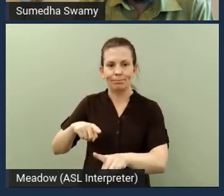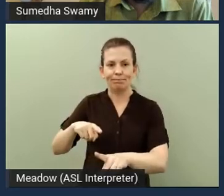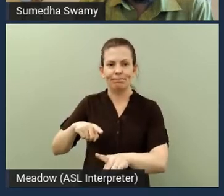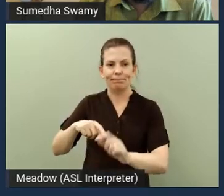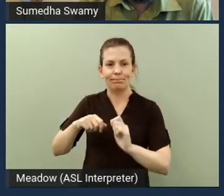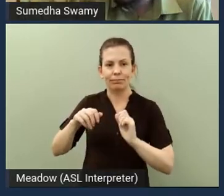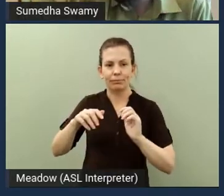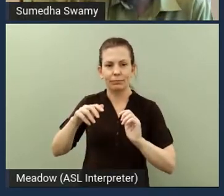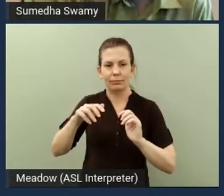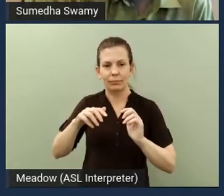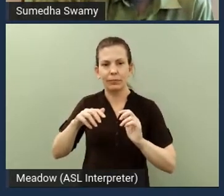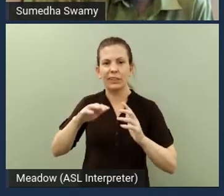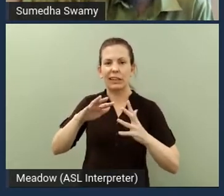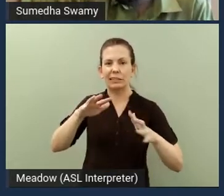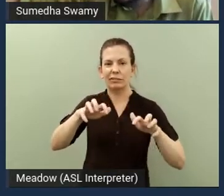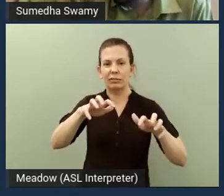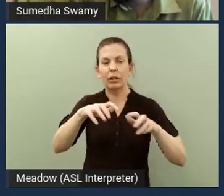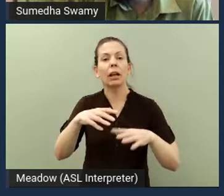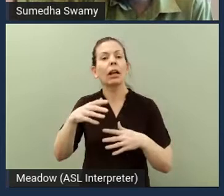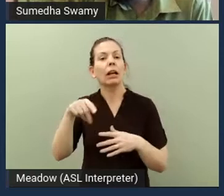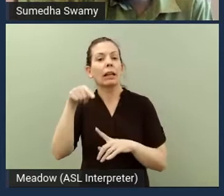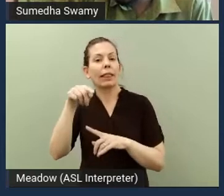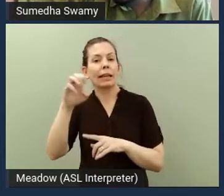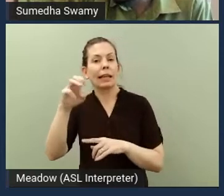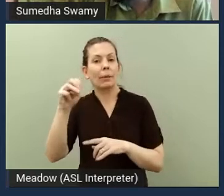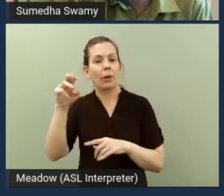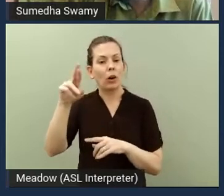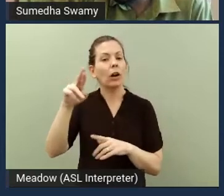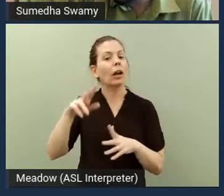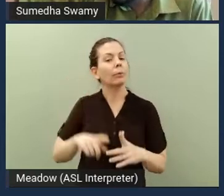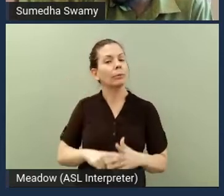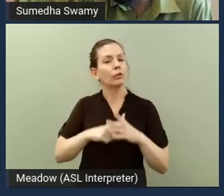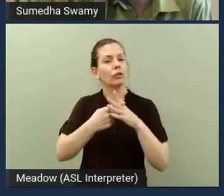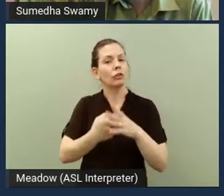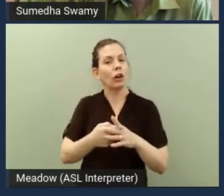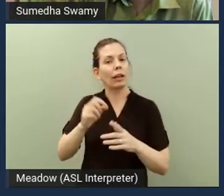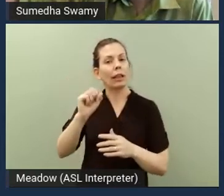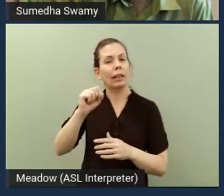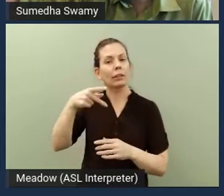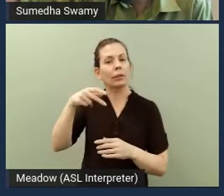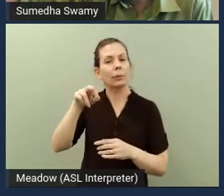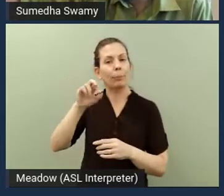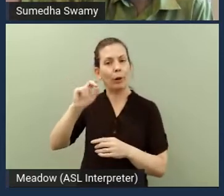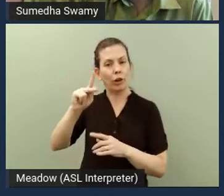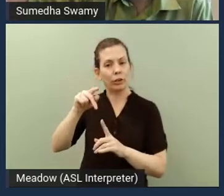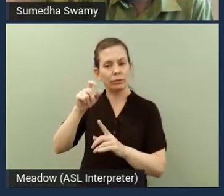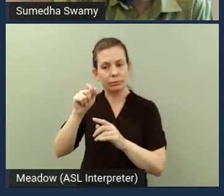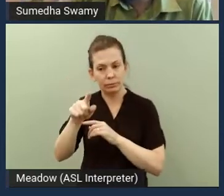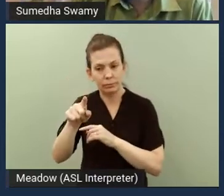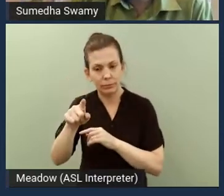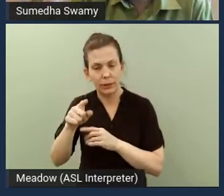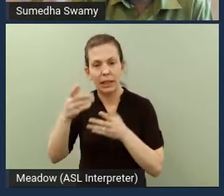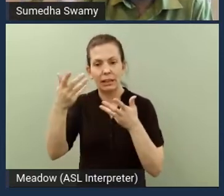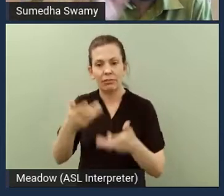into EMR, I'm getting a, I'm starting a Spark job, finishing the job, retrieving the data